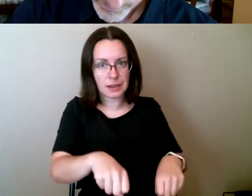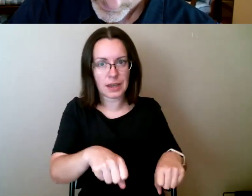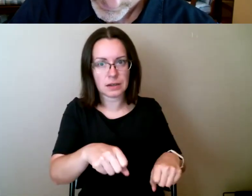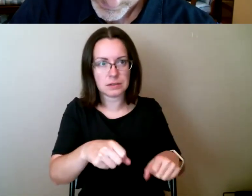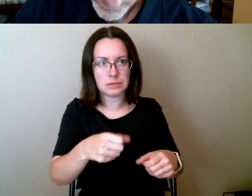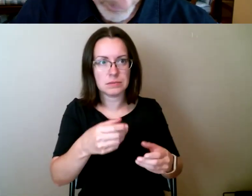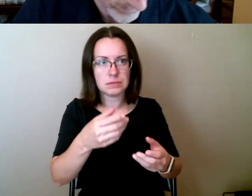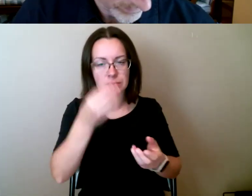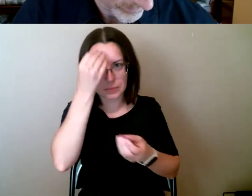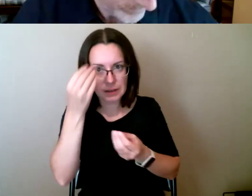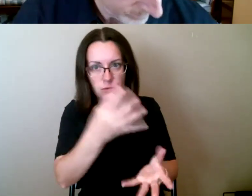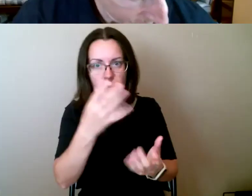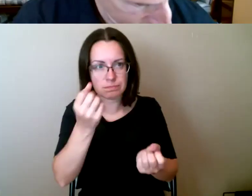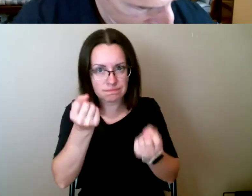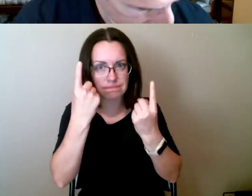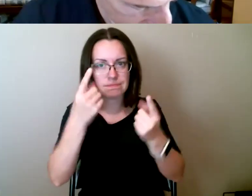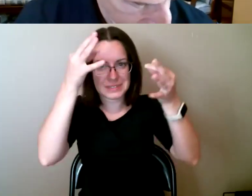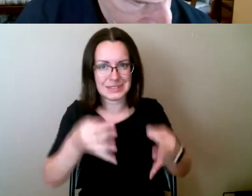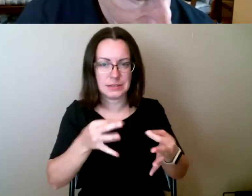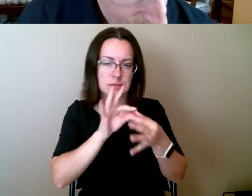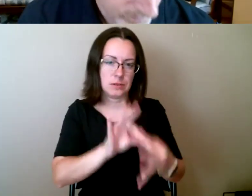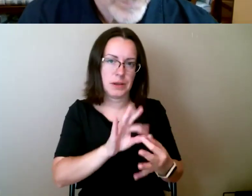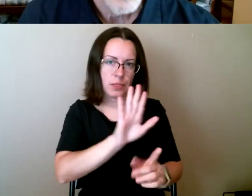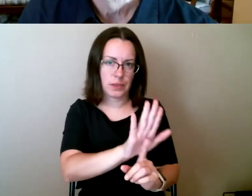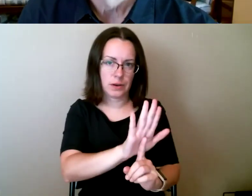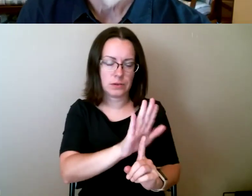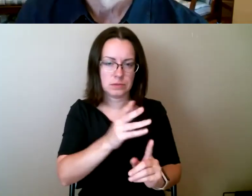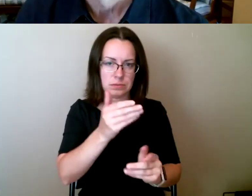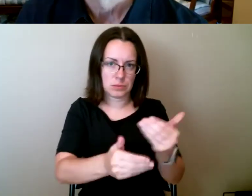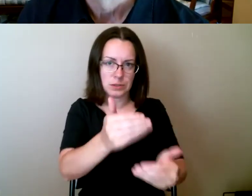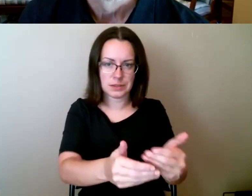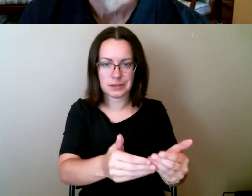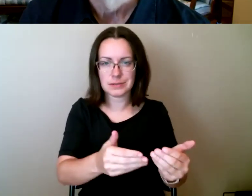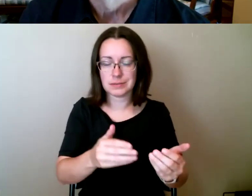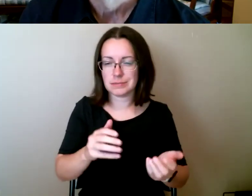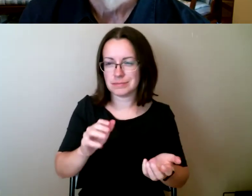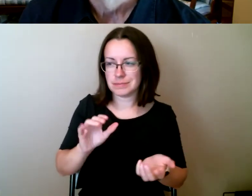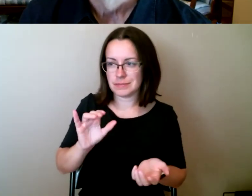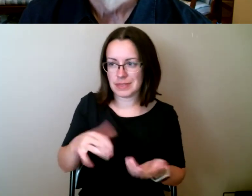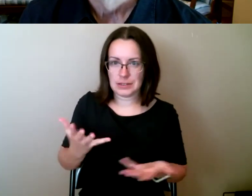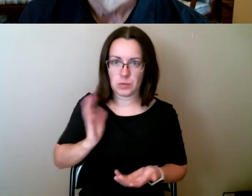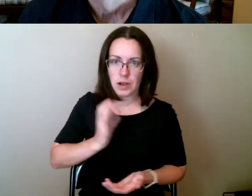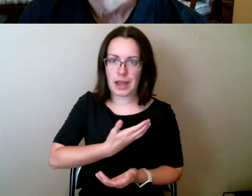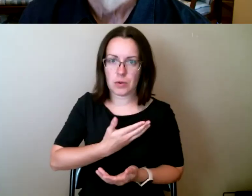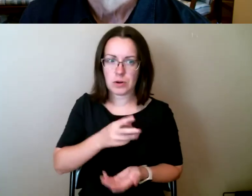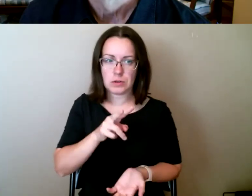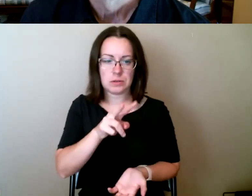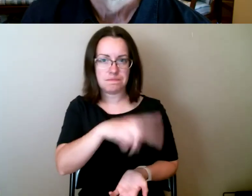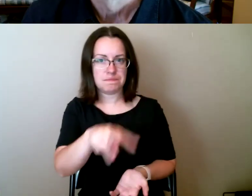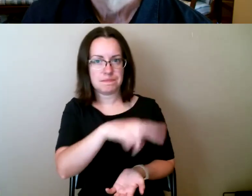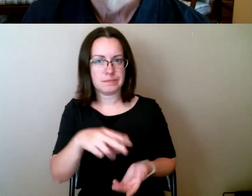an informed decision about this process. So that's what we are here to determine. uh at the same time